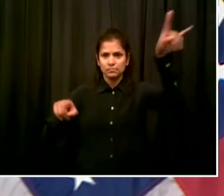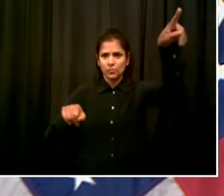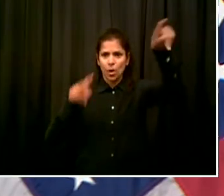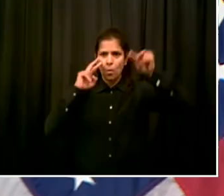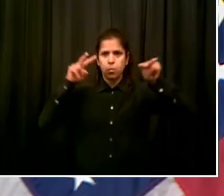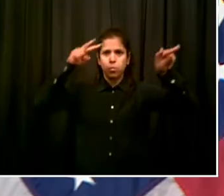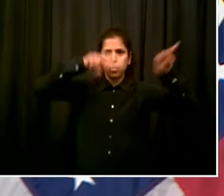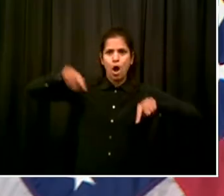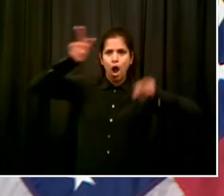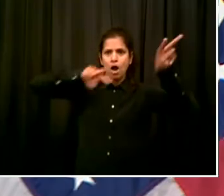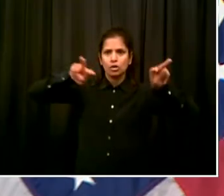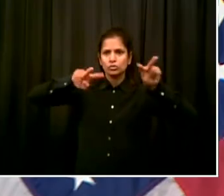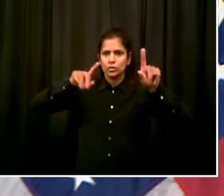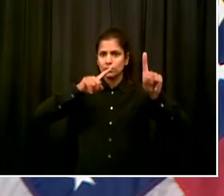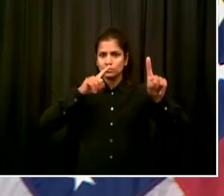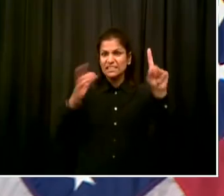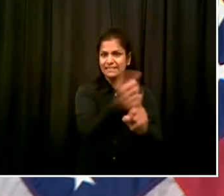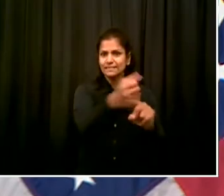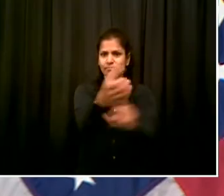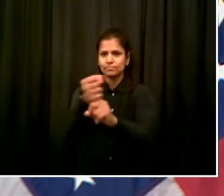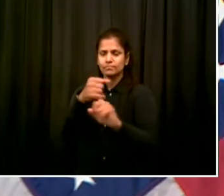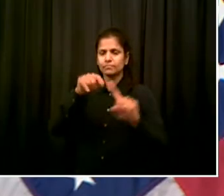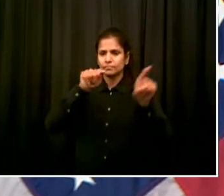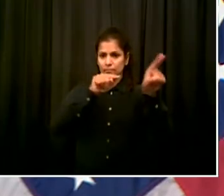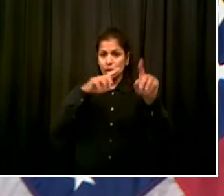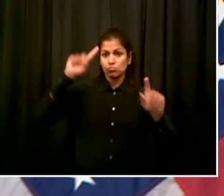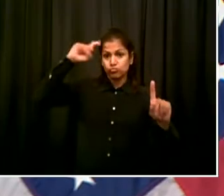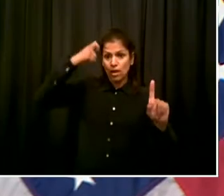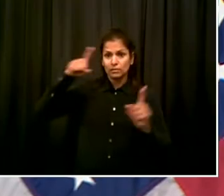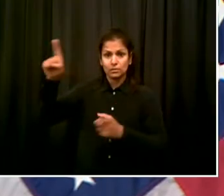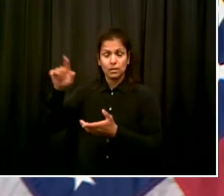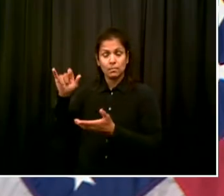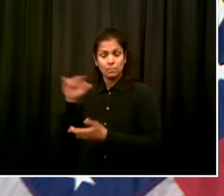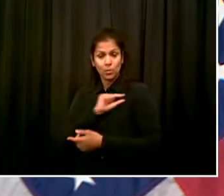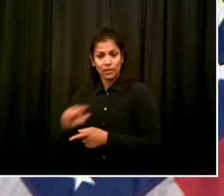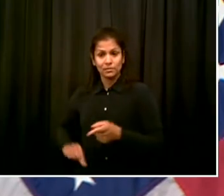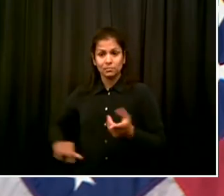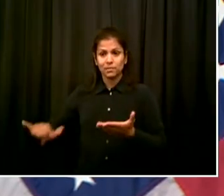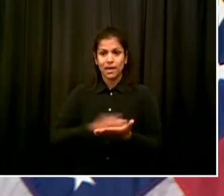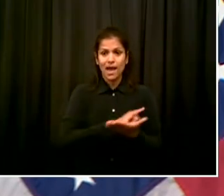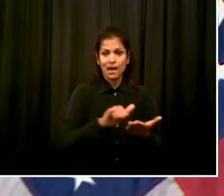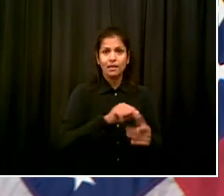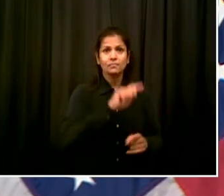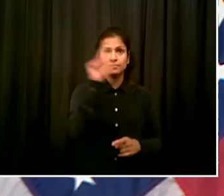ARE MOVING ALL AVAILABL E RESOURCES TO THOSE AREAS . YOU WILL SEE INCREASED FOOT PATROLS AS WELL AS OFFICERS IN UNIFORM IN